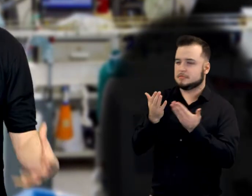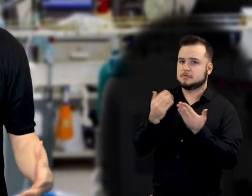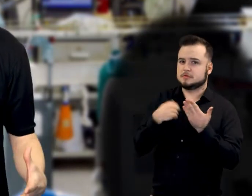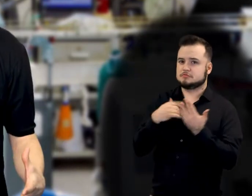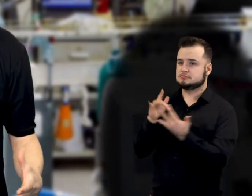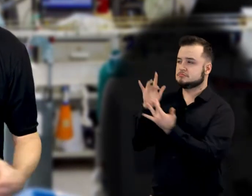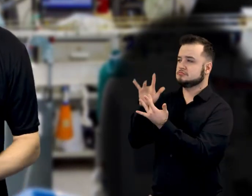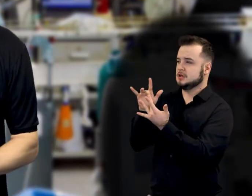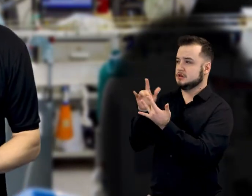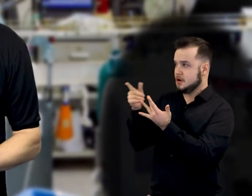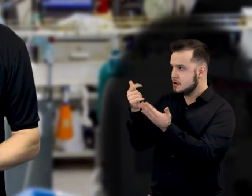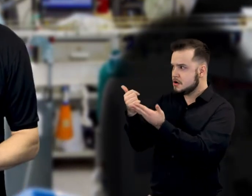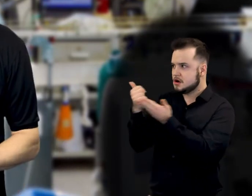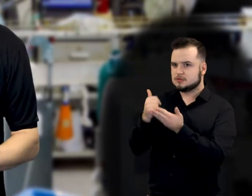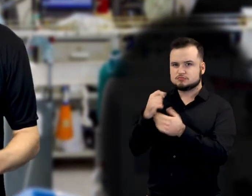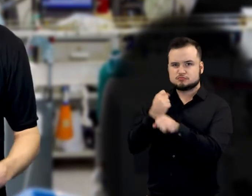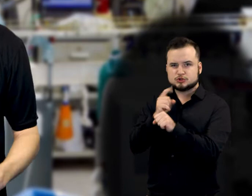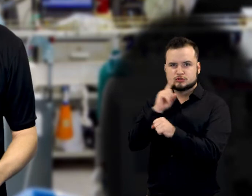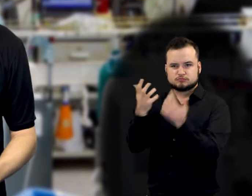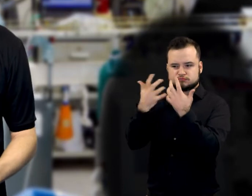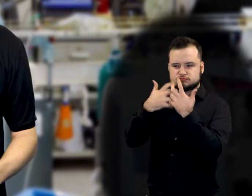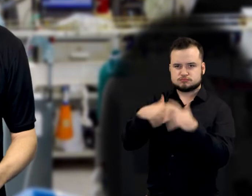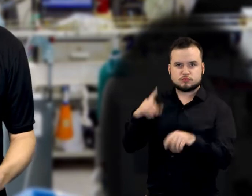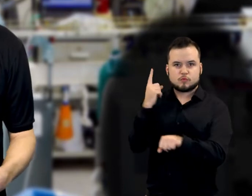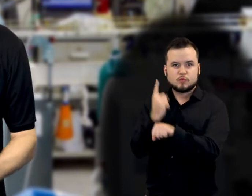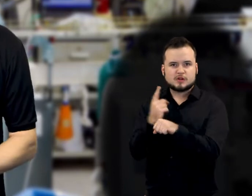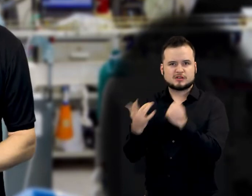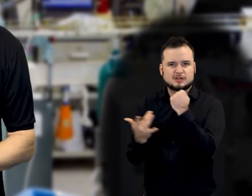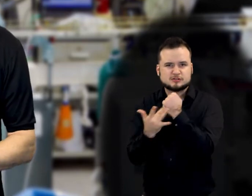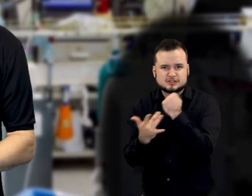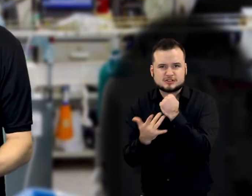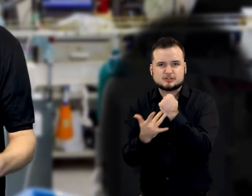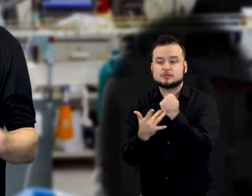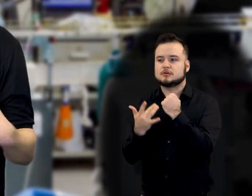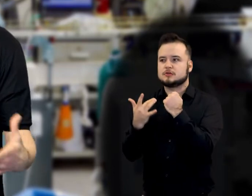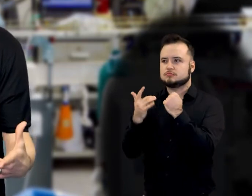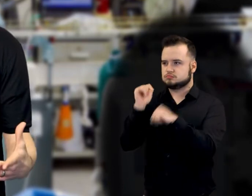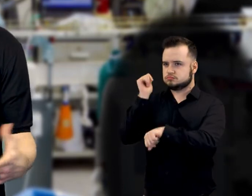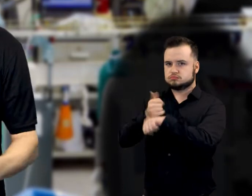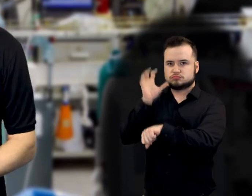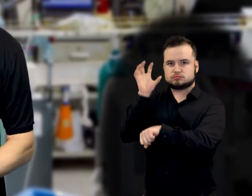The agency made sure we had the right technology and then scheduled a remote interpreter.